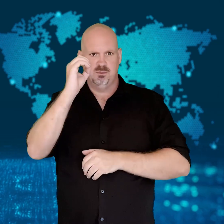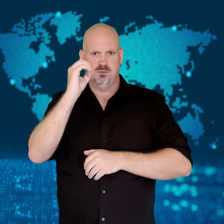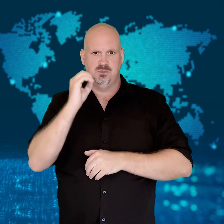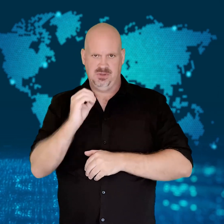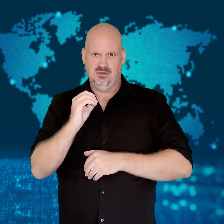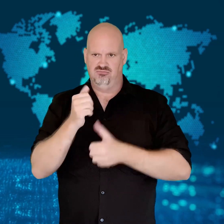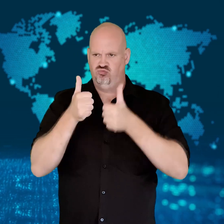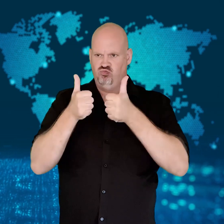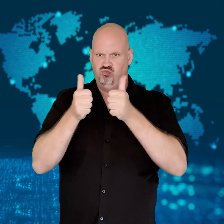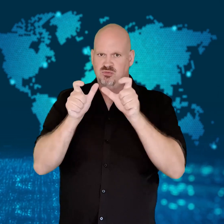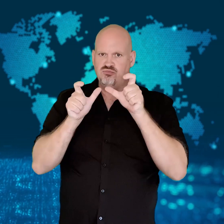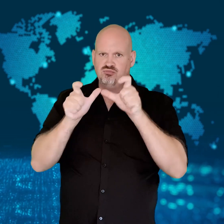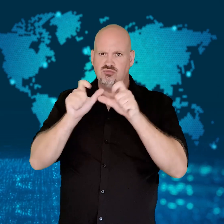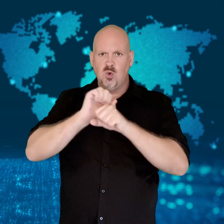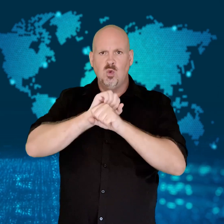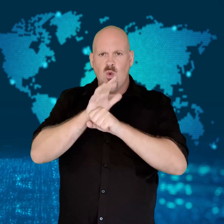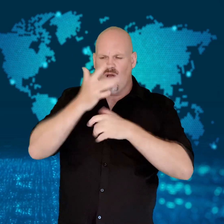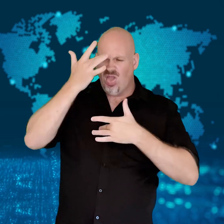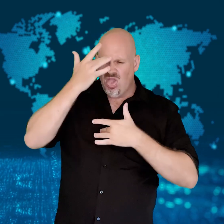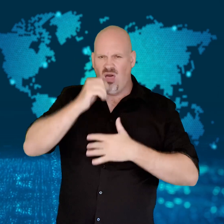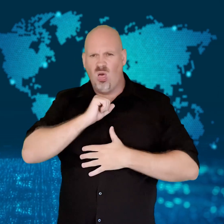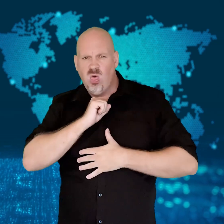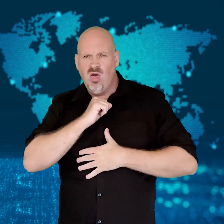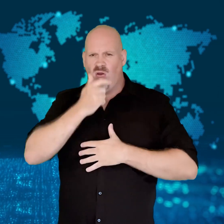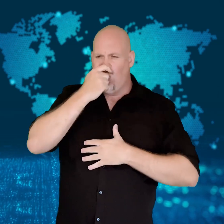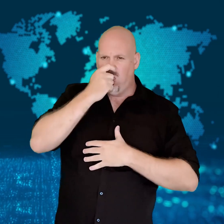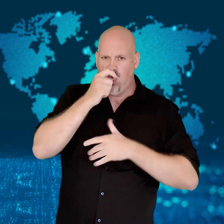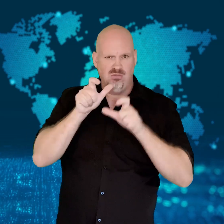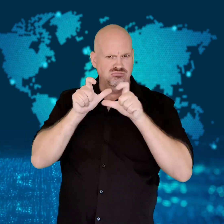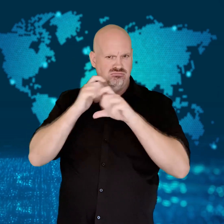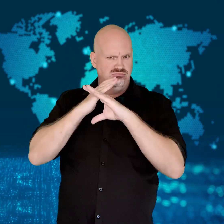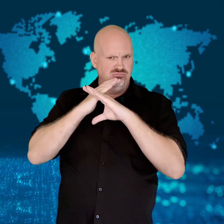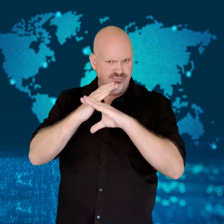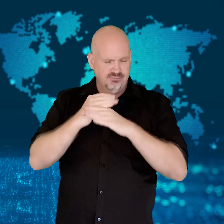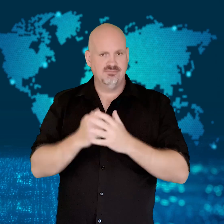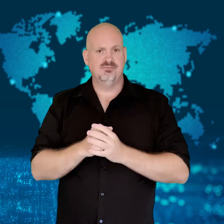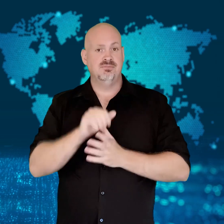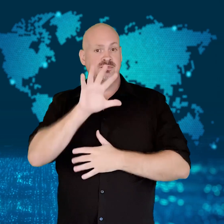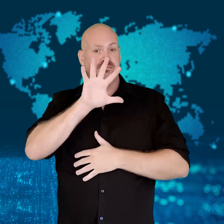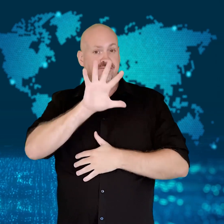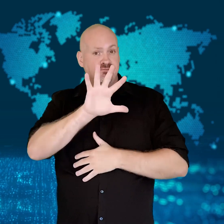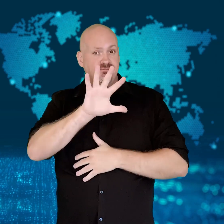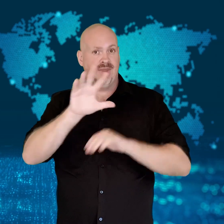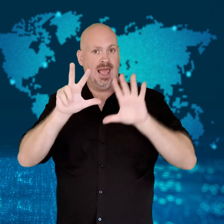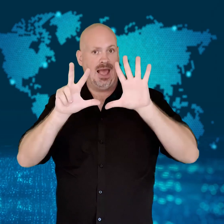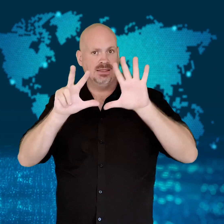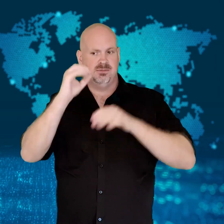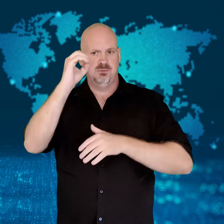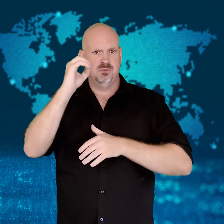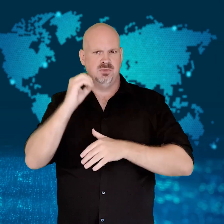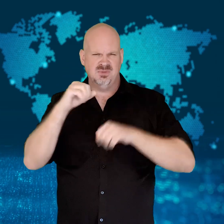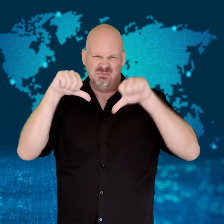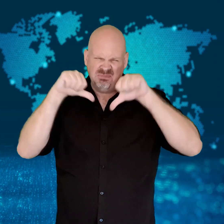CanSinoBIO also says those who participated in the vaccine's trials